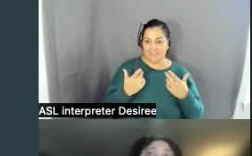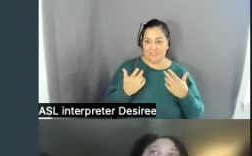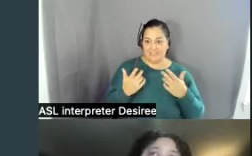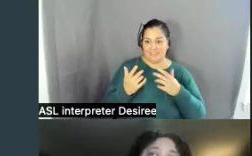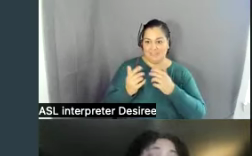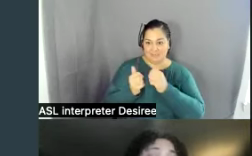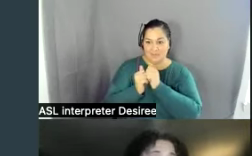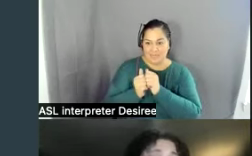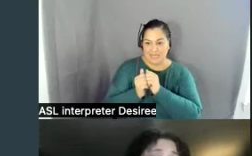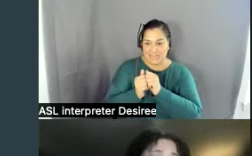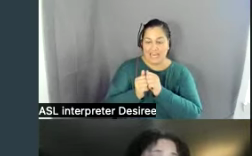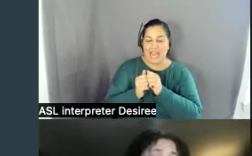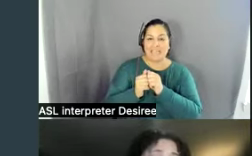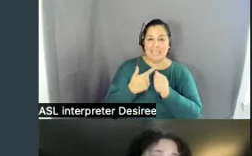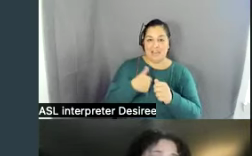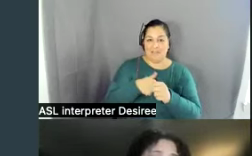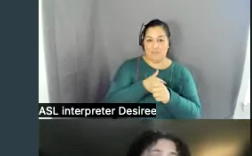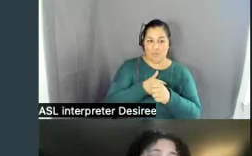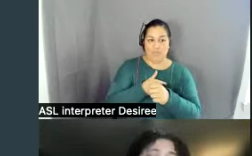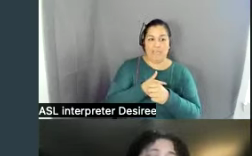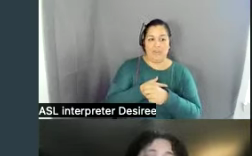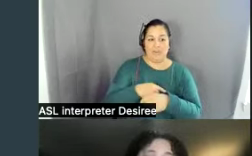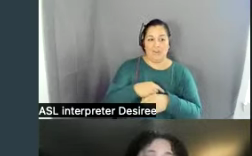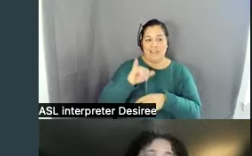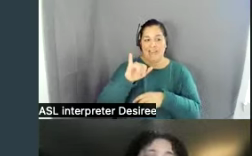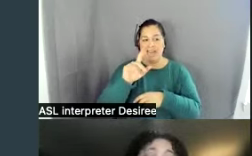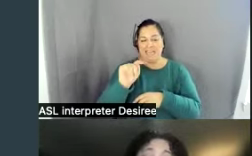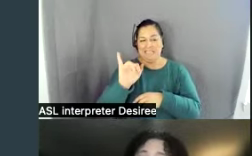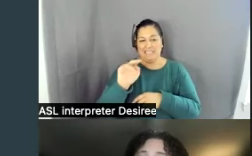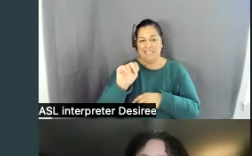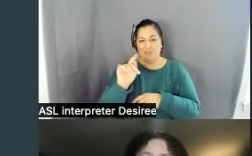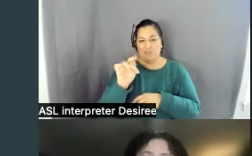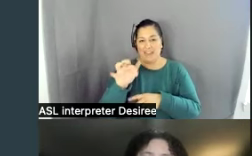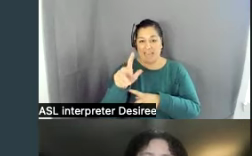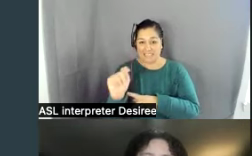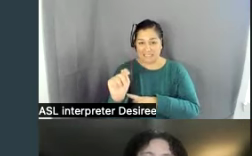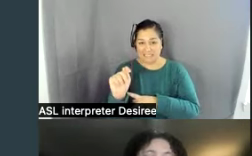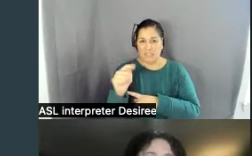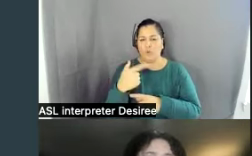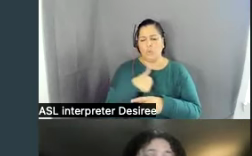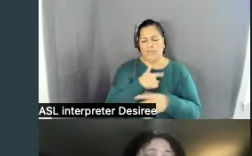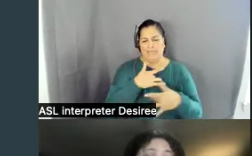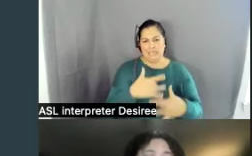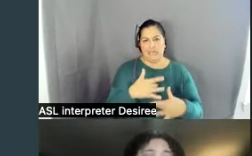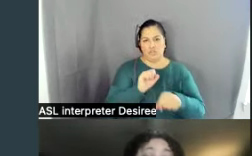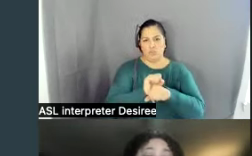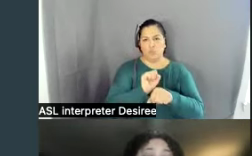We have been itinerant and mostly doing our work on the South and west sides of the city, where,